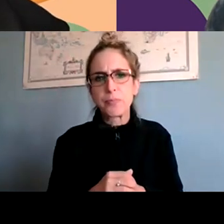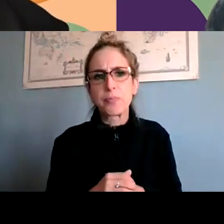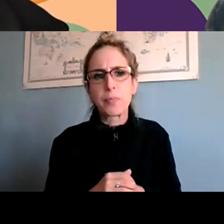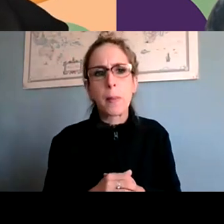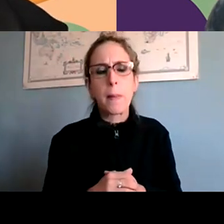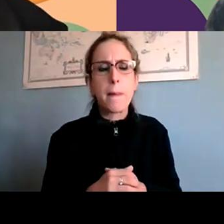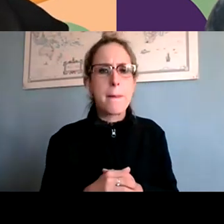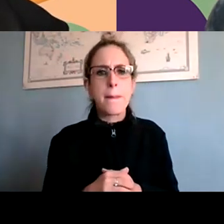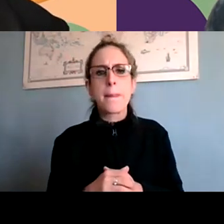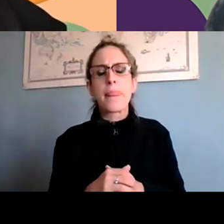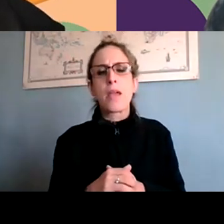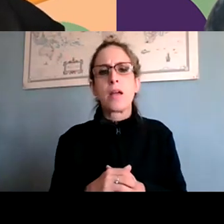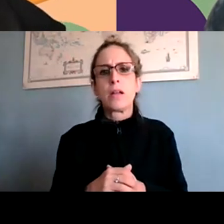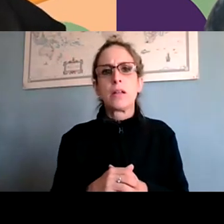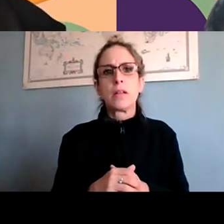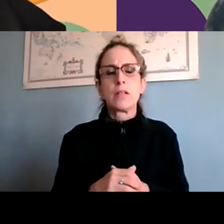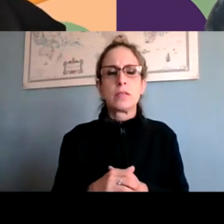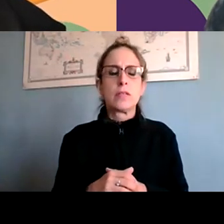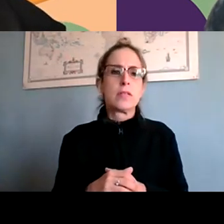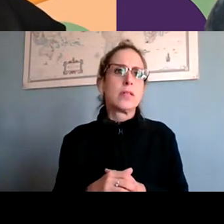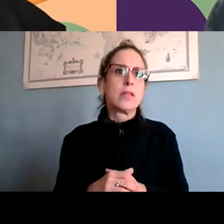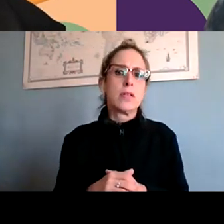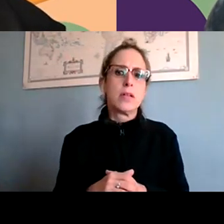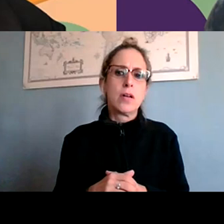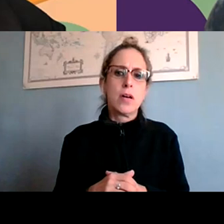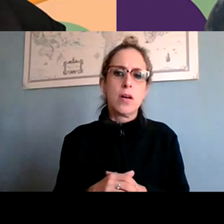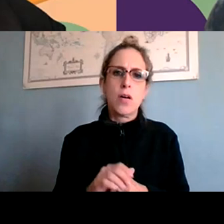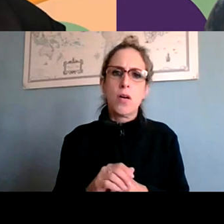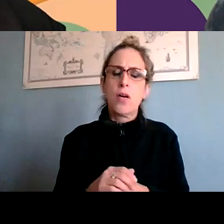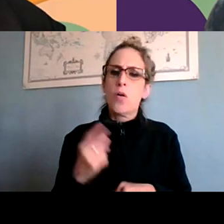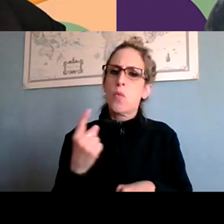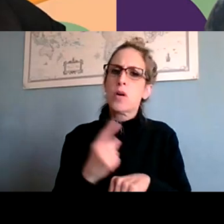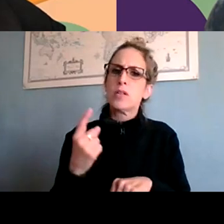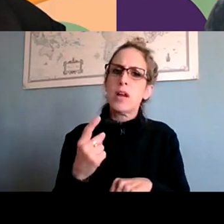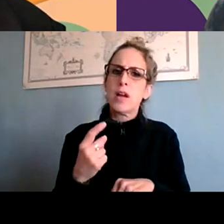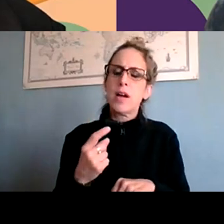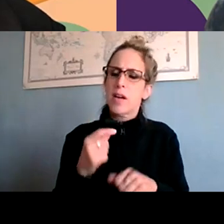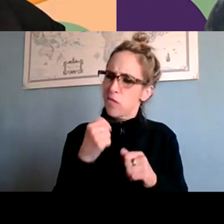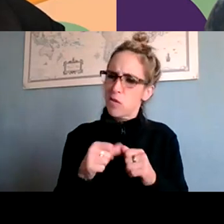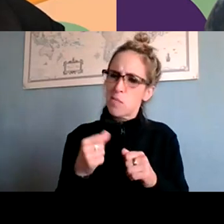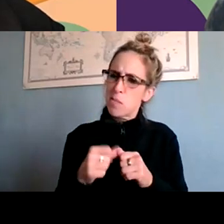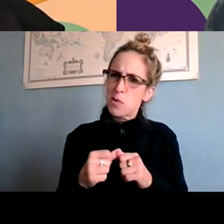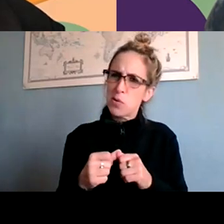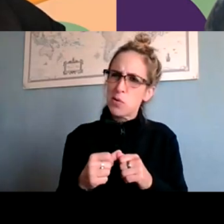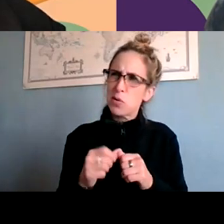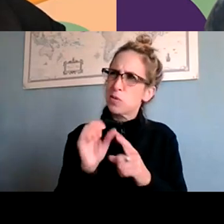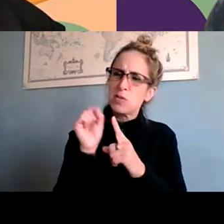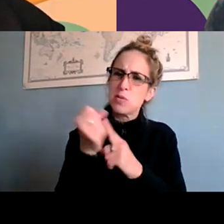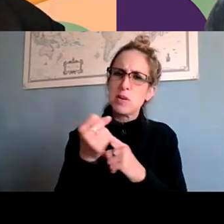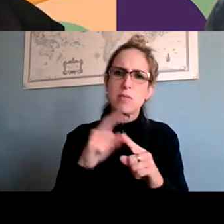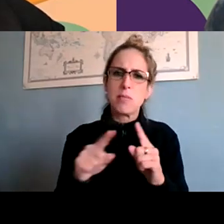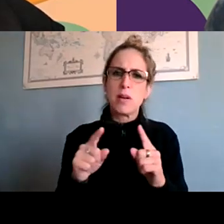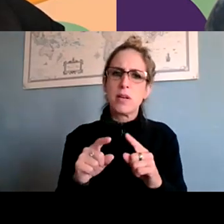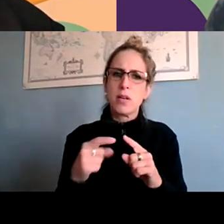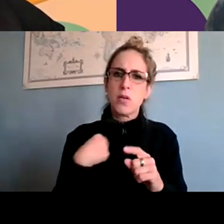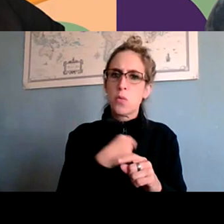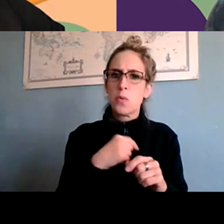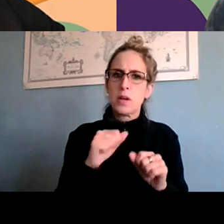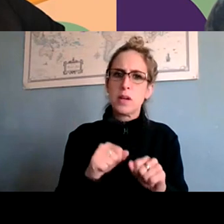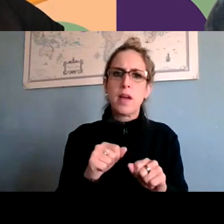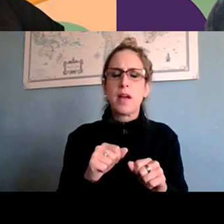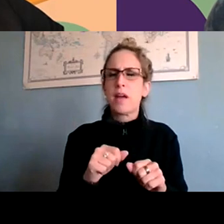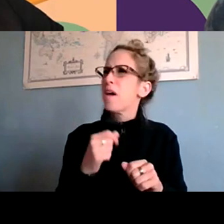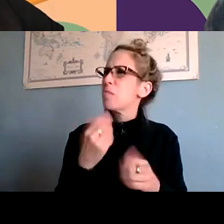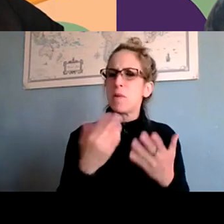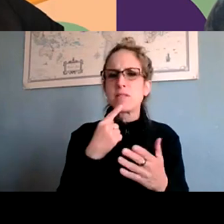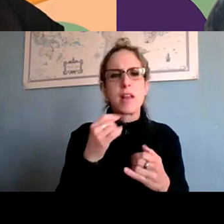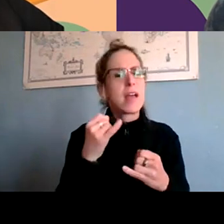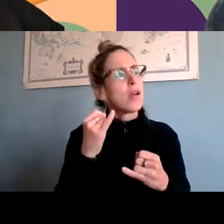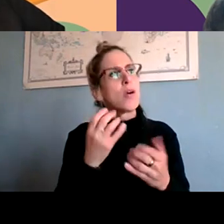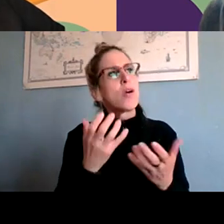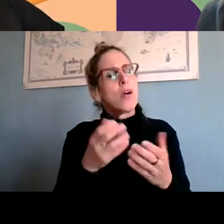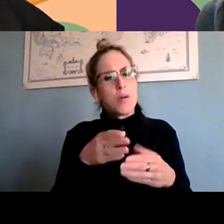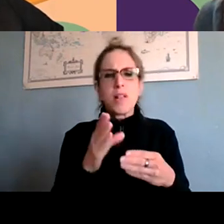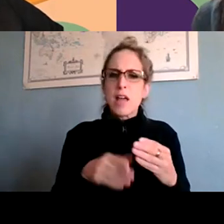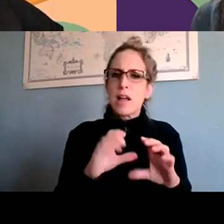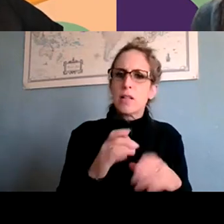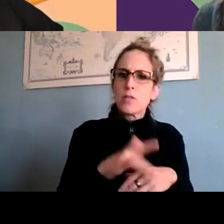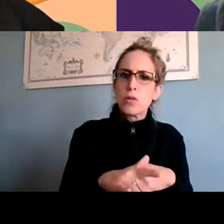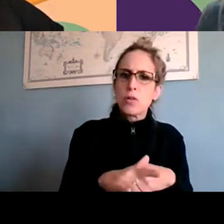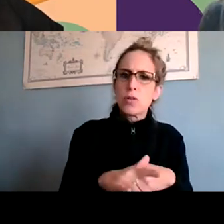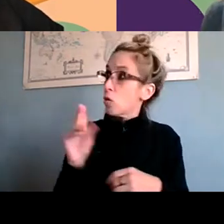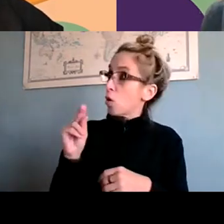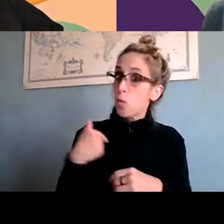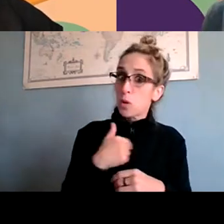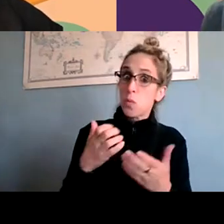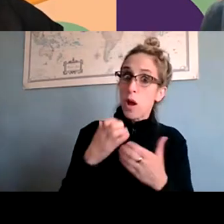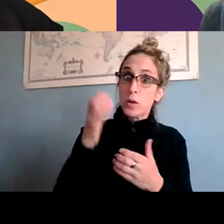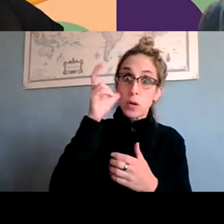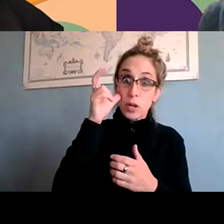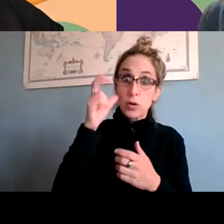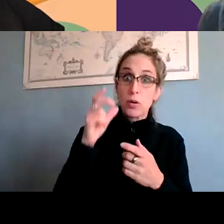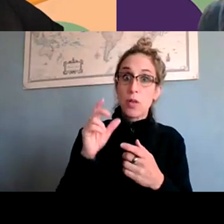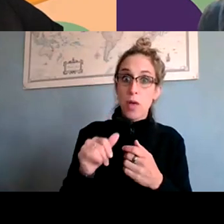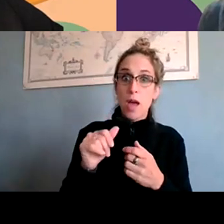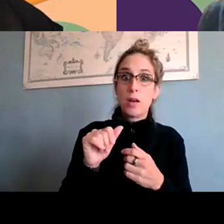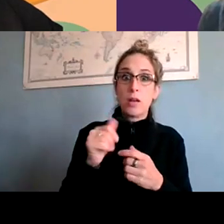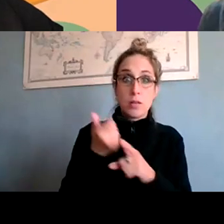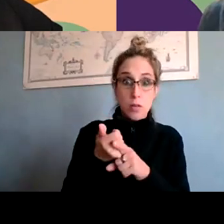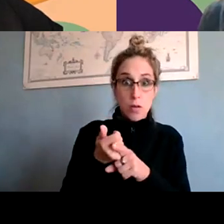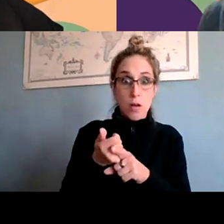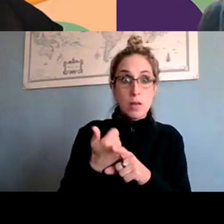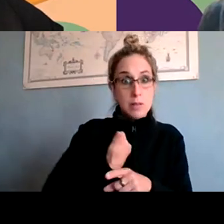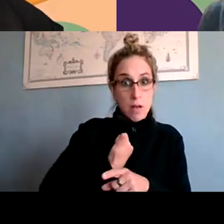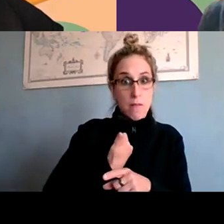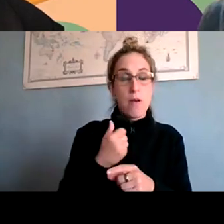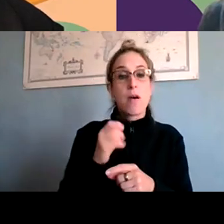Aurora Chang: And that you know I had one one day, where I was like I don't remember what the context was what I was like i'm gonna we can end class early or and I know we want to hear the curriculum or autobiographies because they're listening to each other and that's where learning takes place.